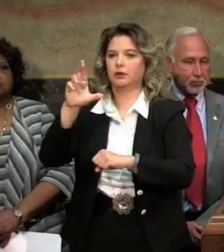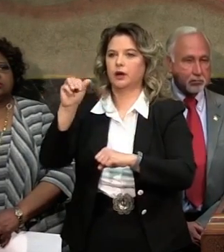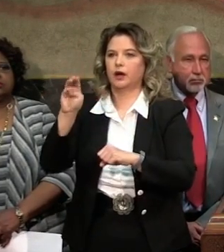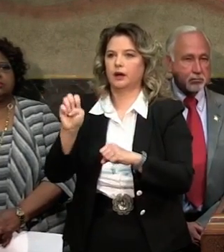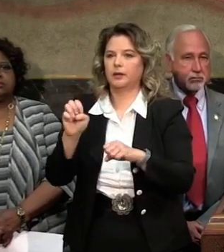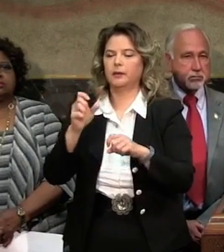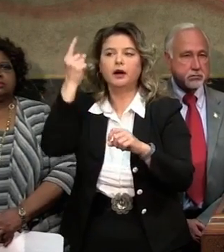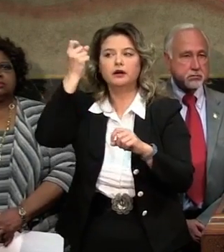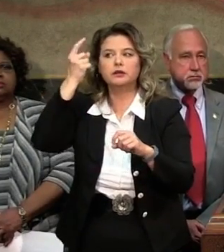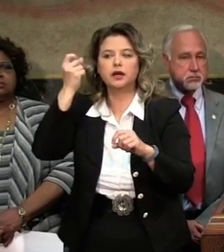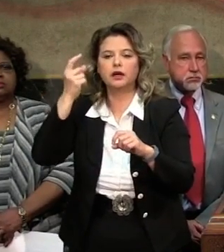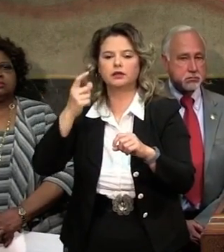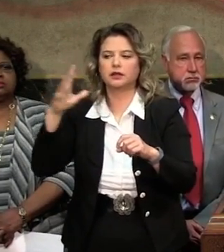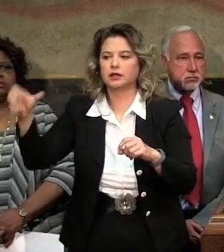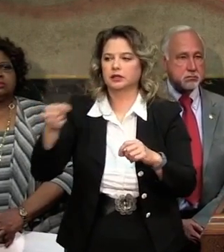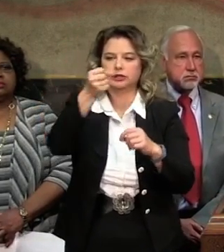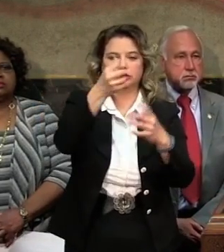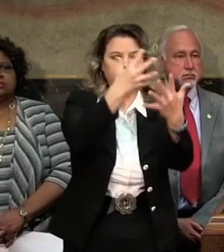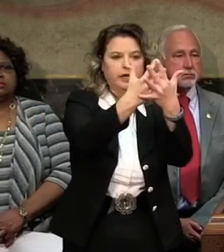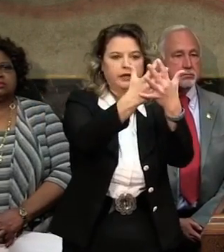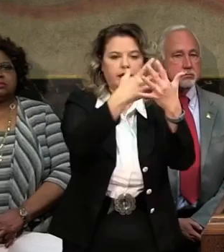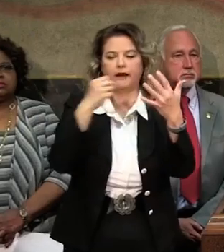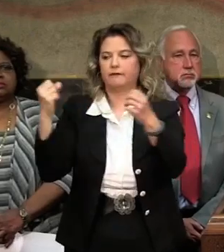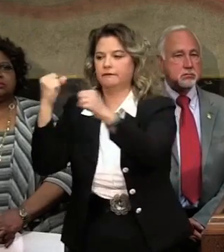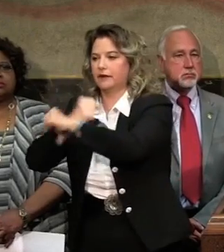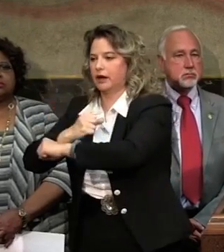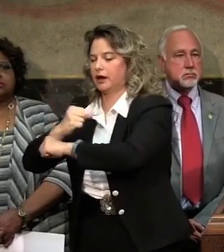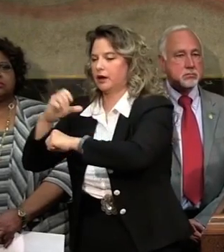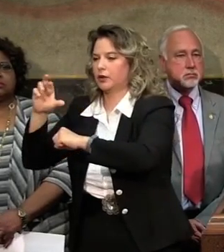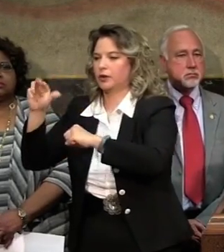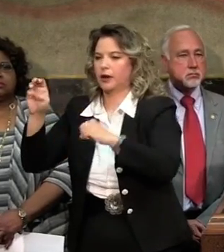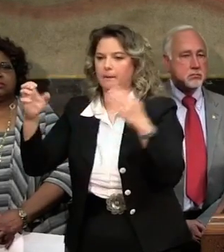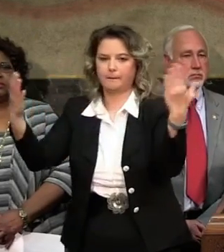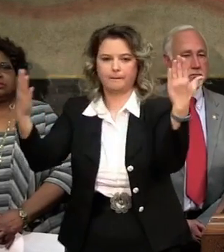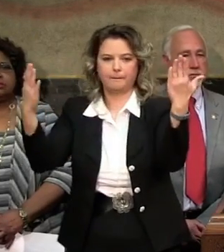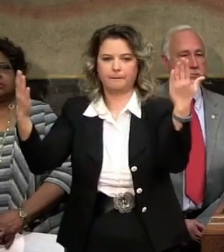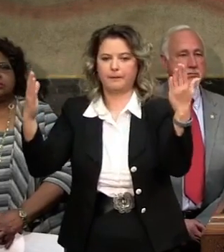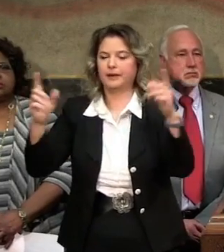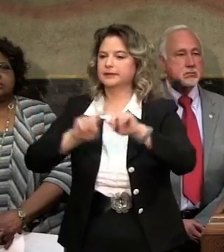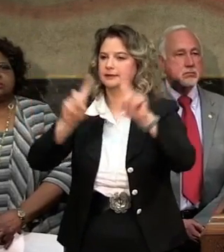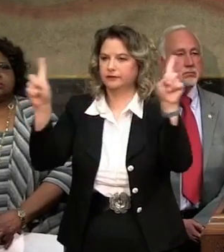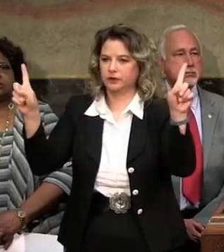defendants and fighting crime what this task force has done is set a path forward